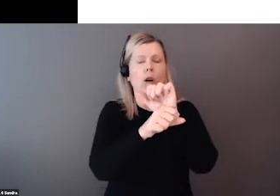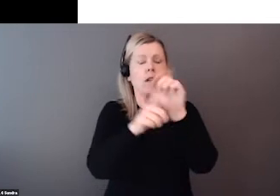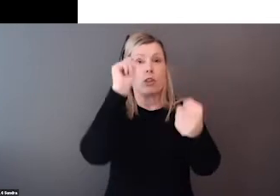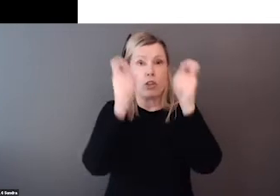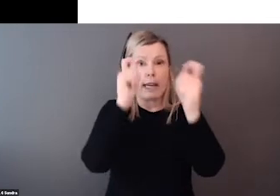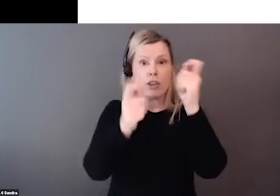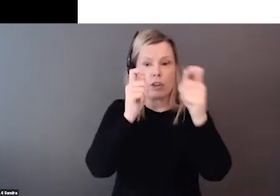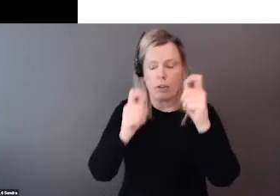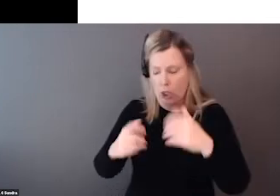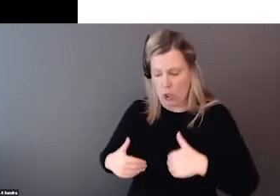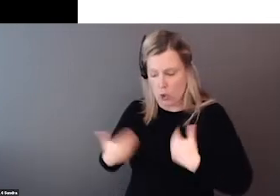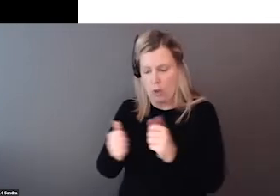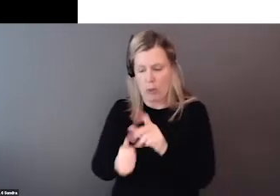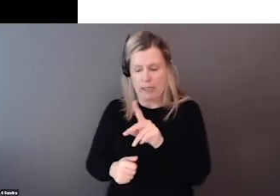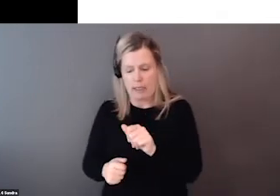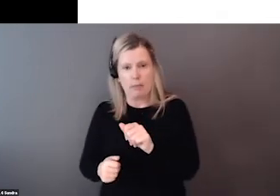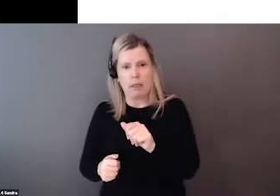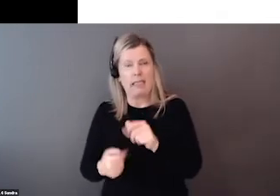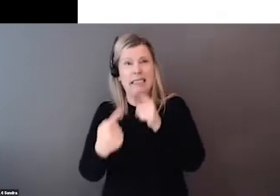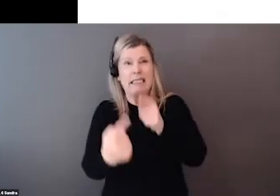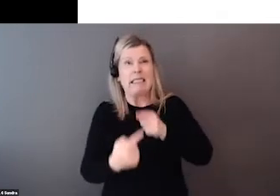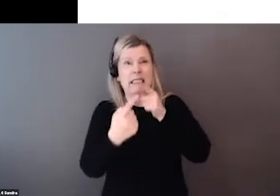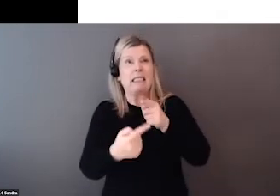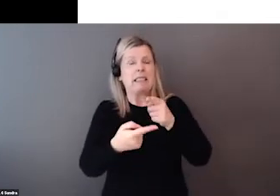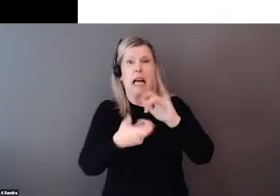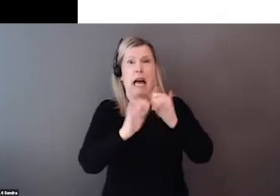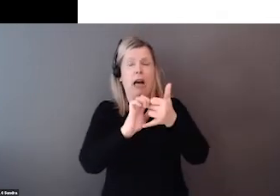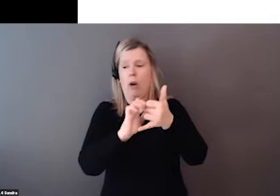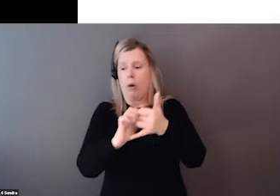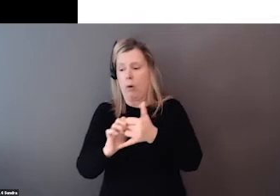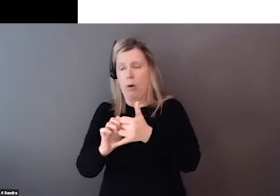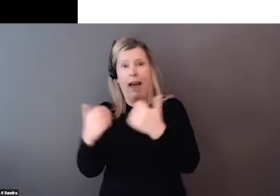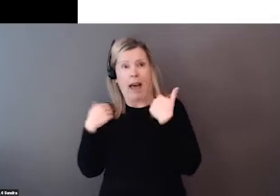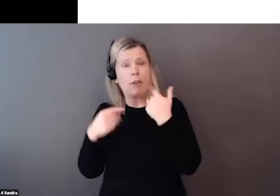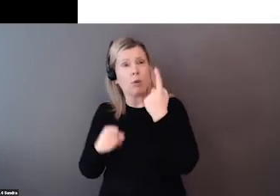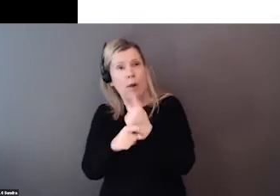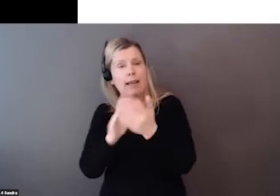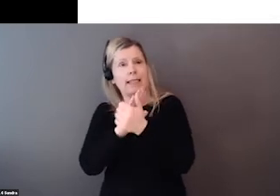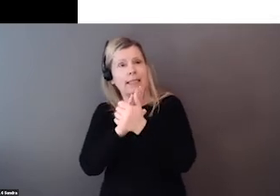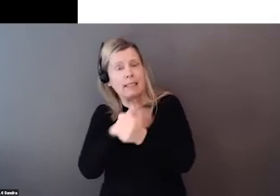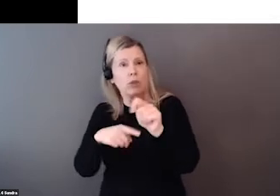And we need to pay more attention to many of these changes when developing and implementing accommodations and workplace supports.